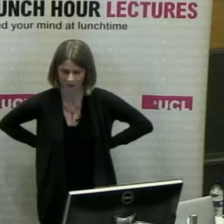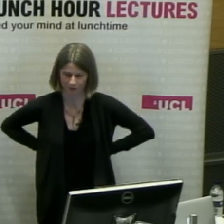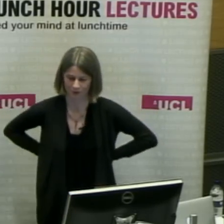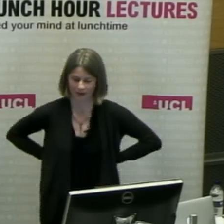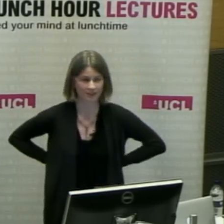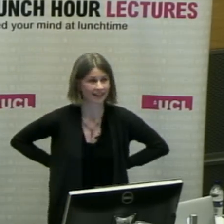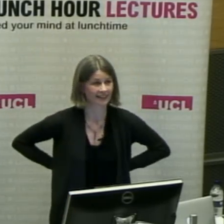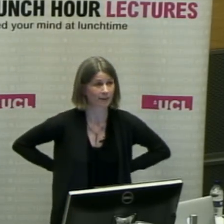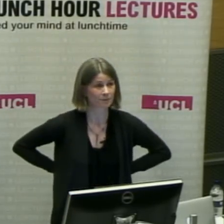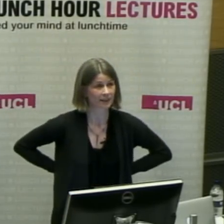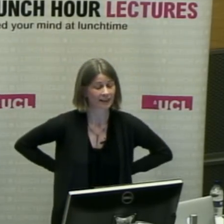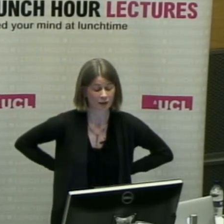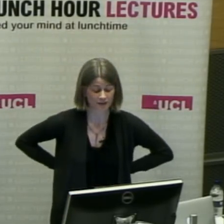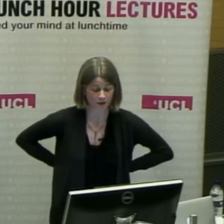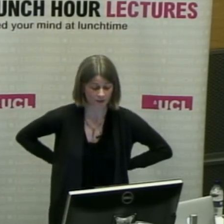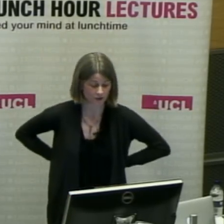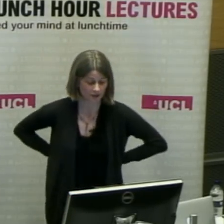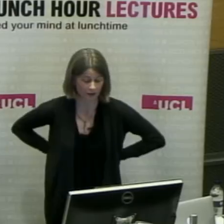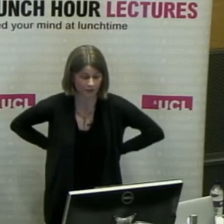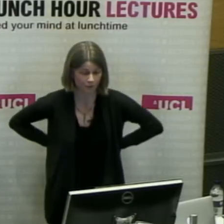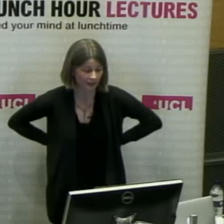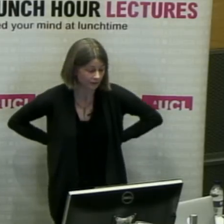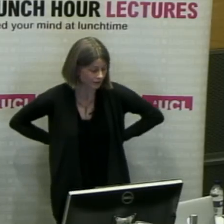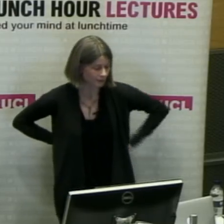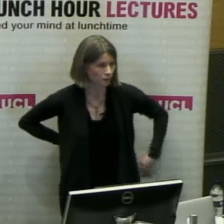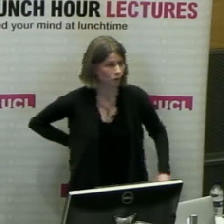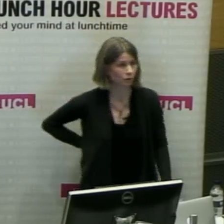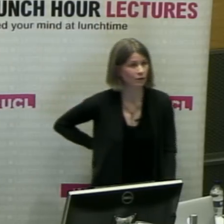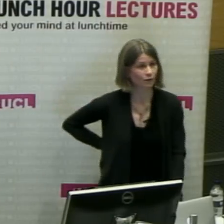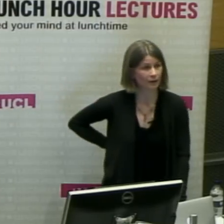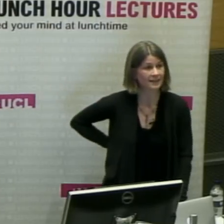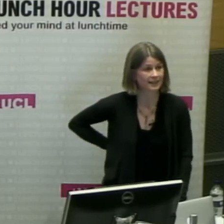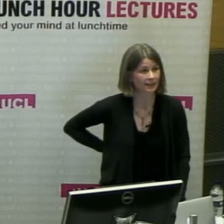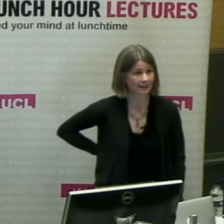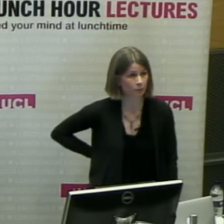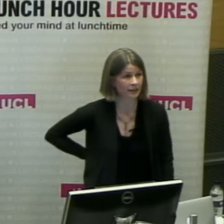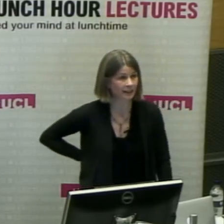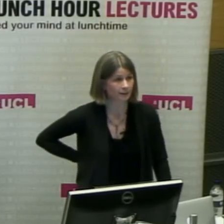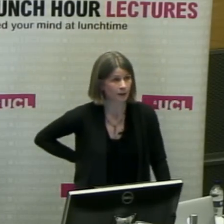In terms of lip-reading... - That's a good question. There is a field called forensic lip-reading